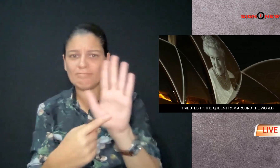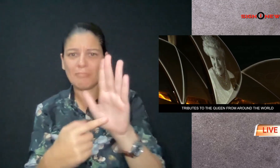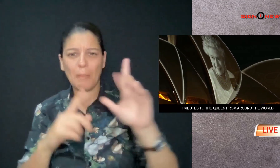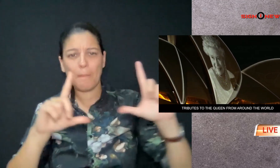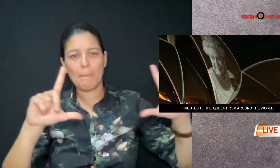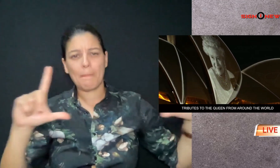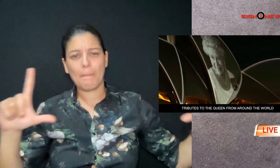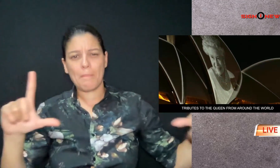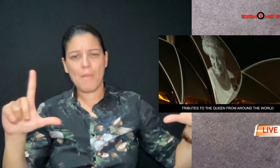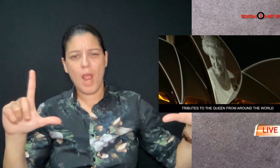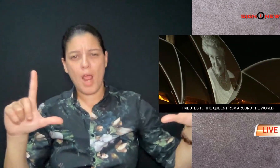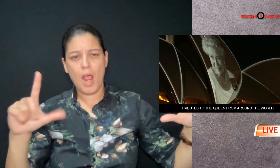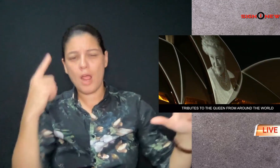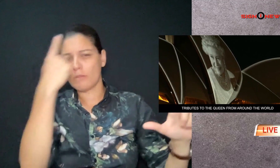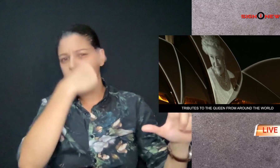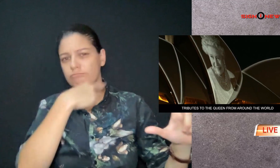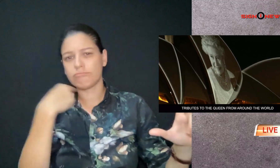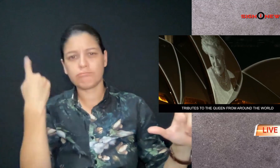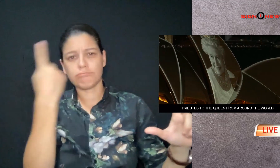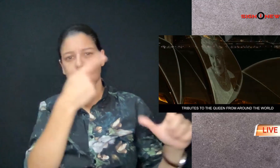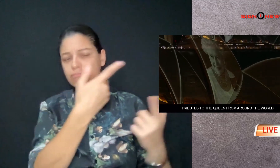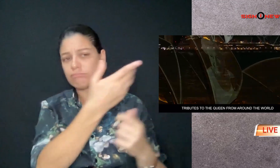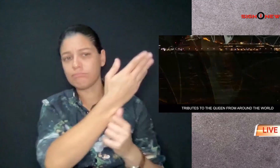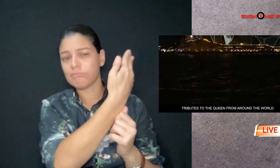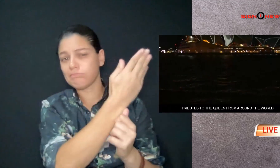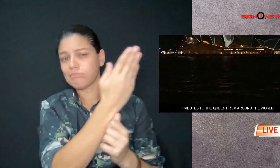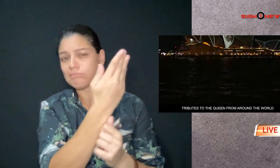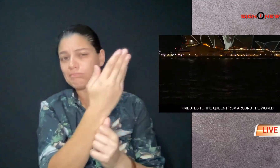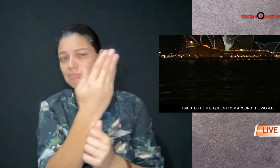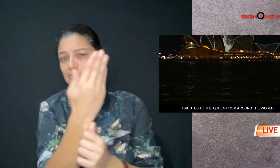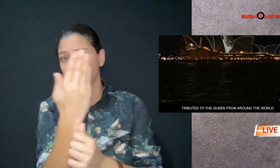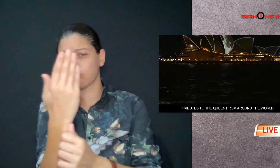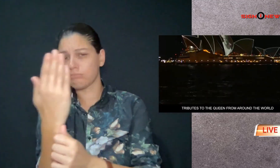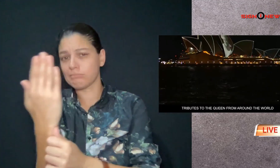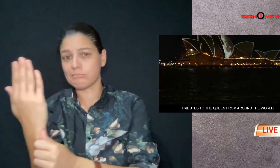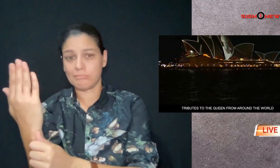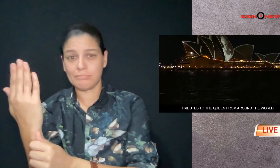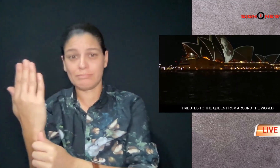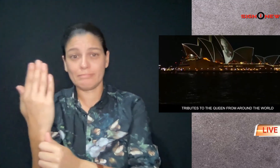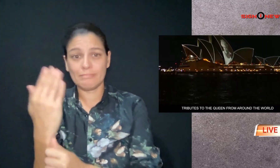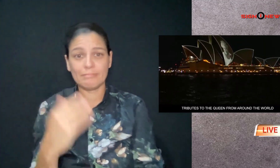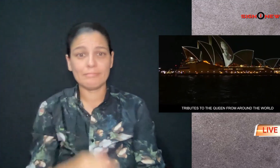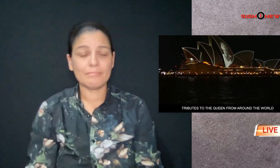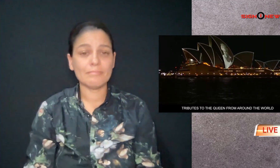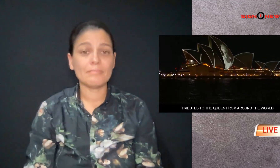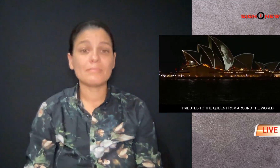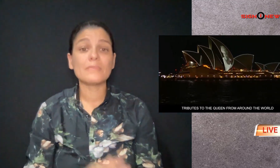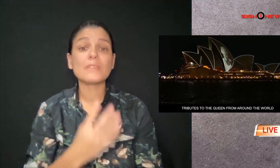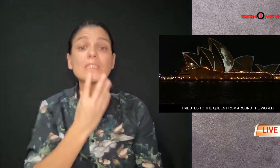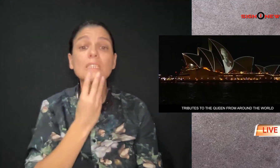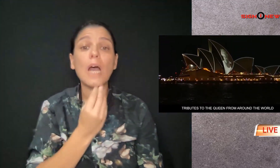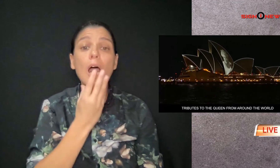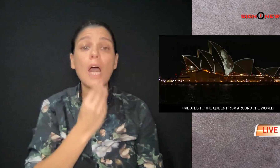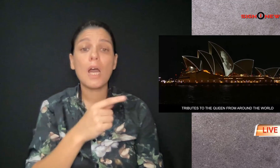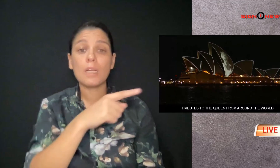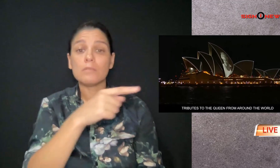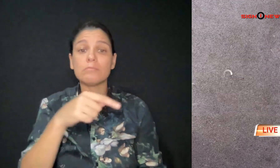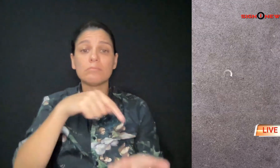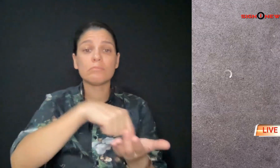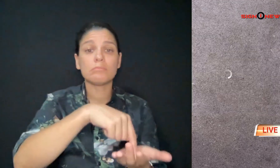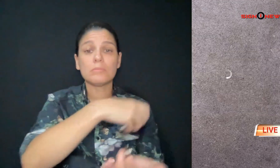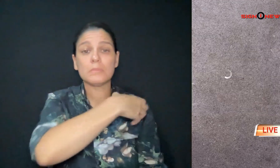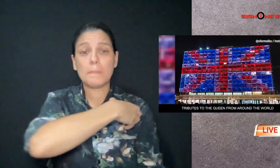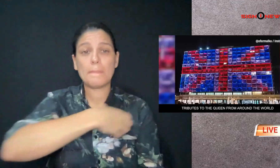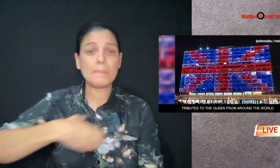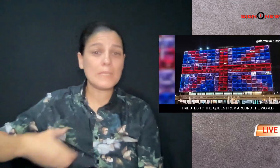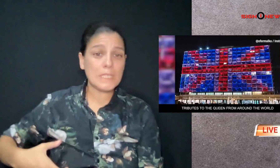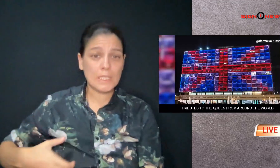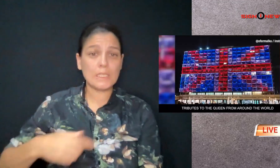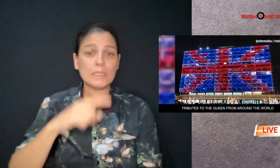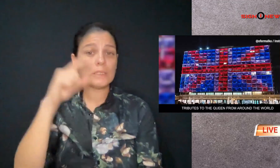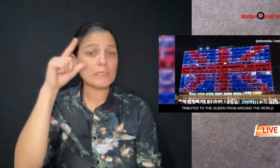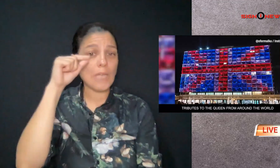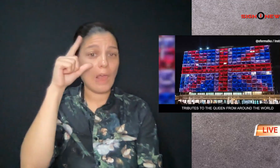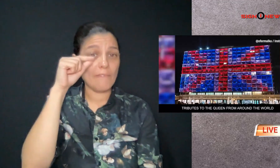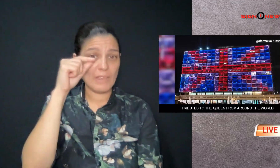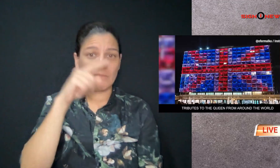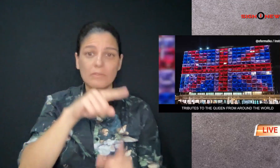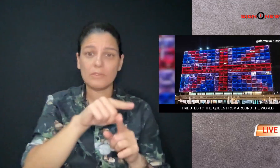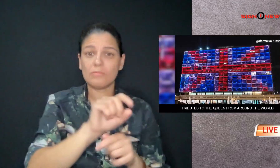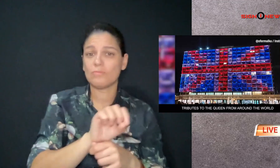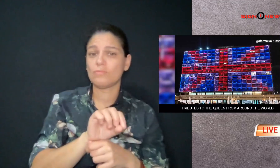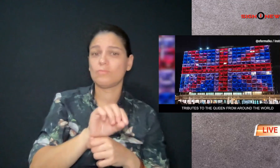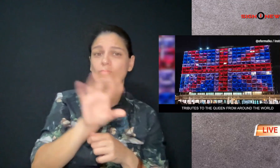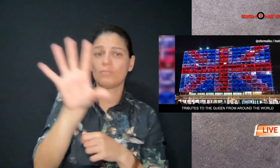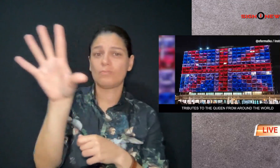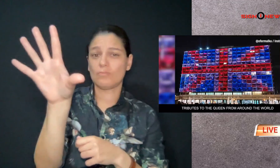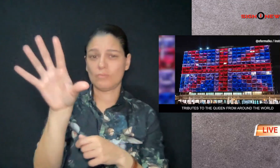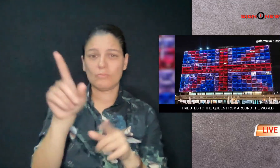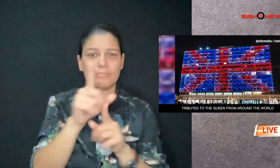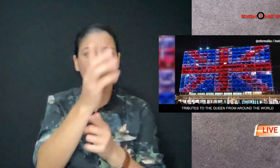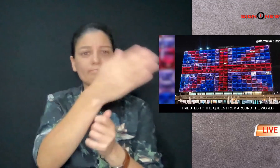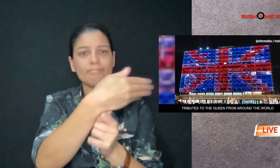her on the sails in Israel the Tel Aviv city hall was lit up